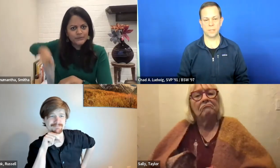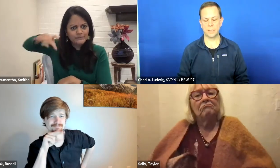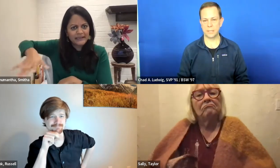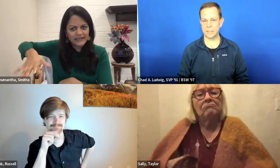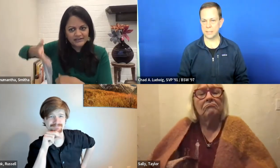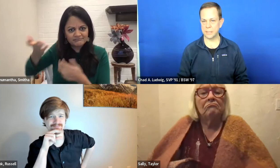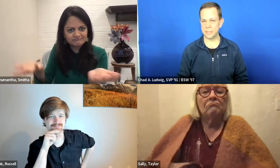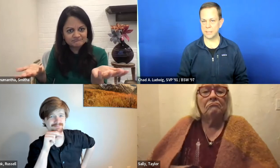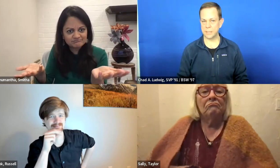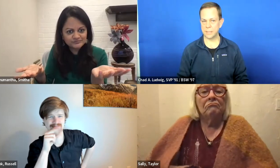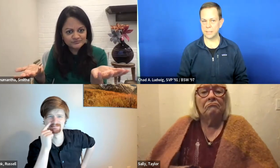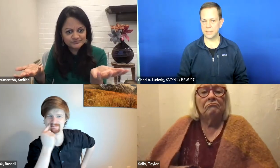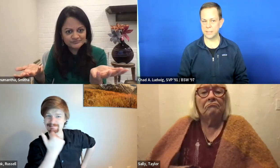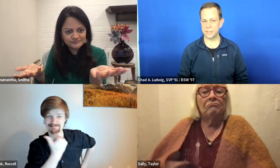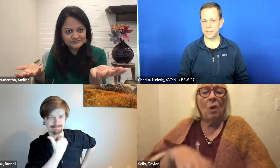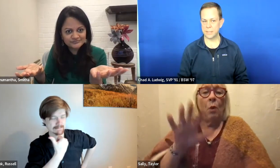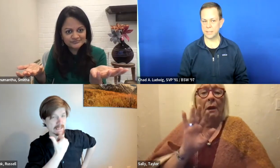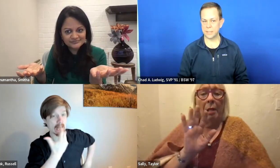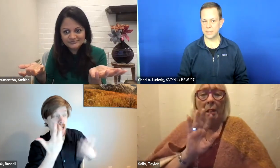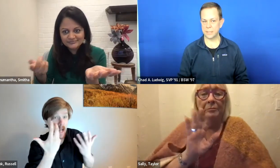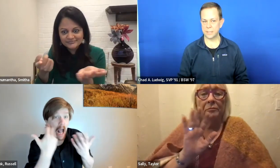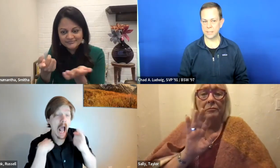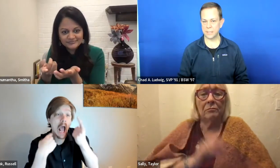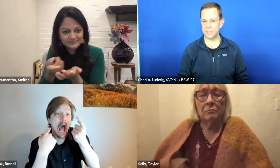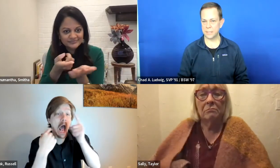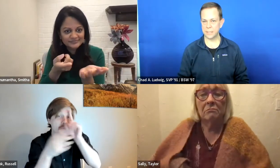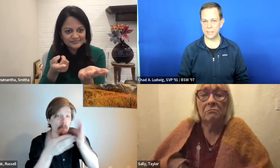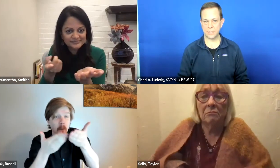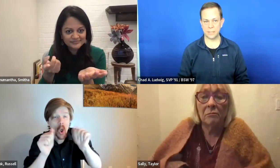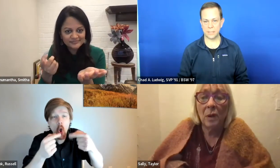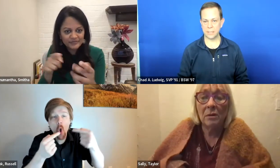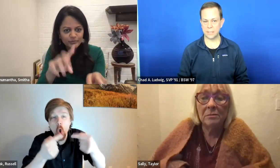or it's something that you have to pay for out-of-pocket? Oh, goodness, no. For me, it did not.